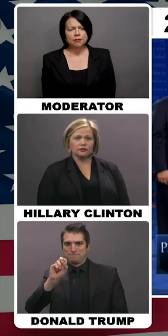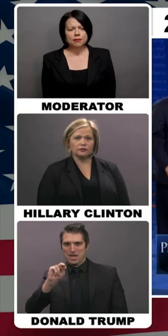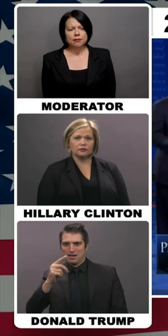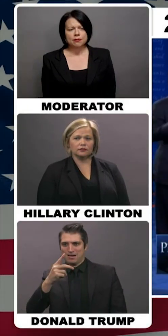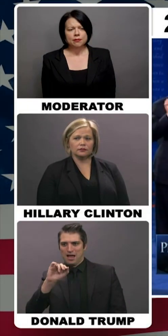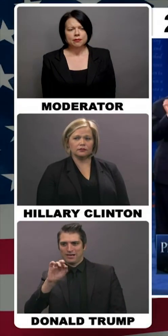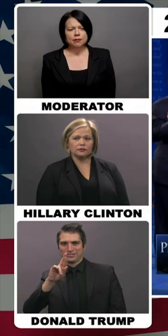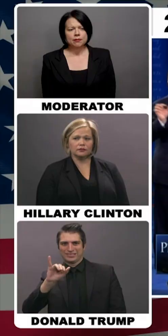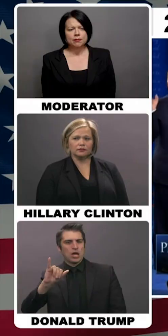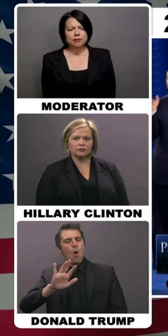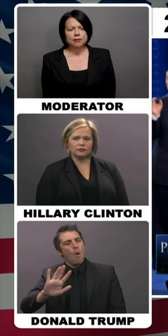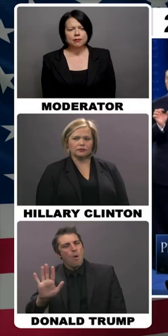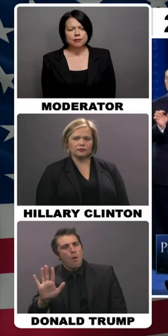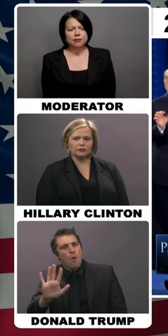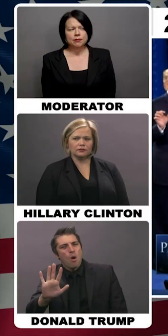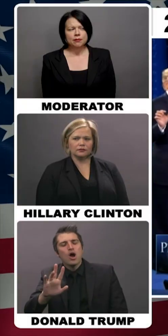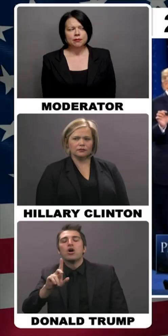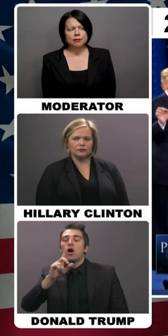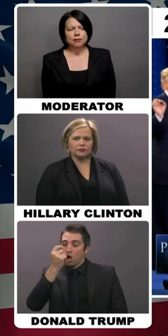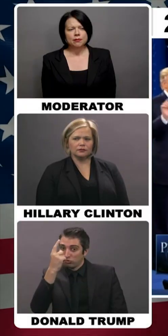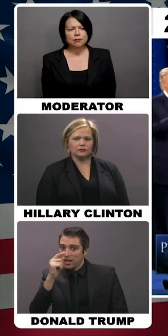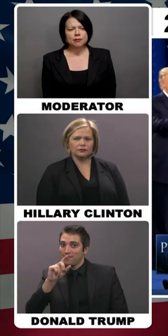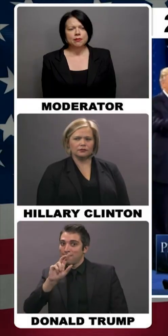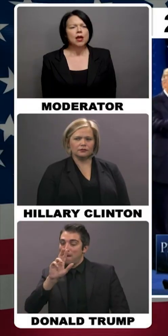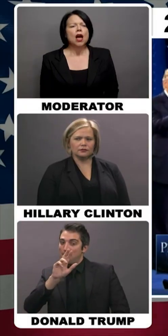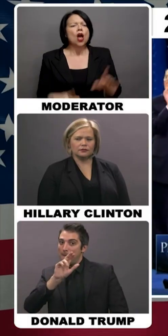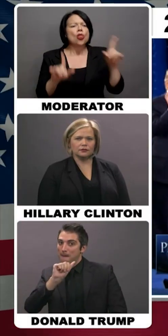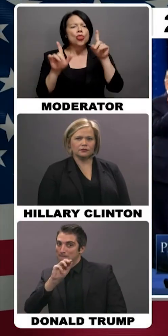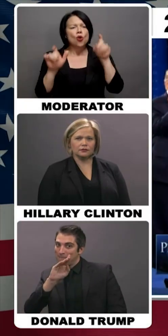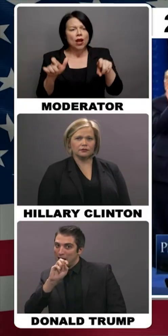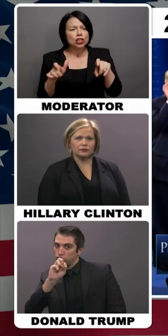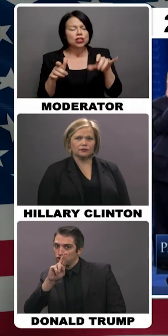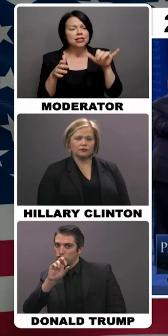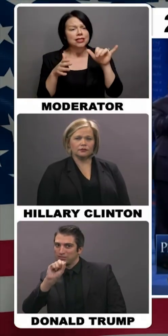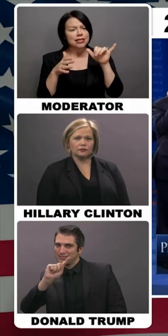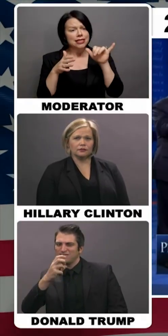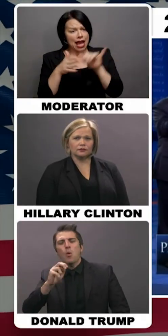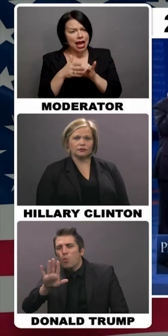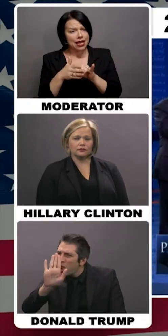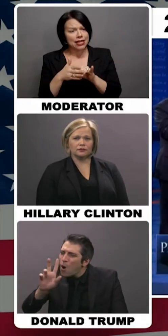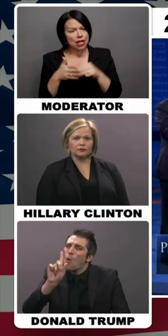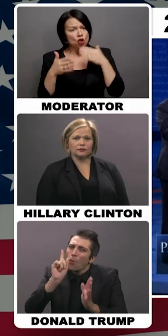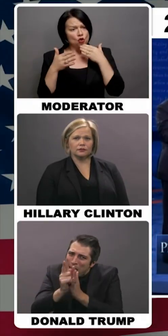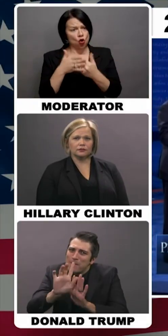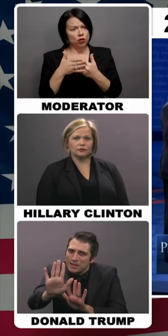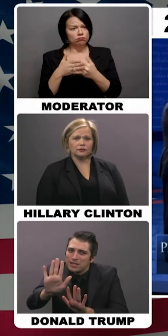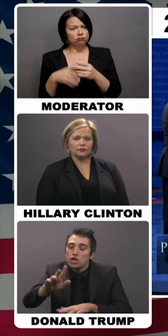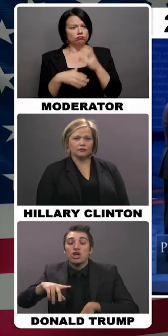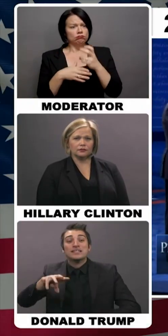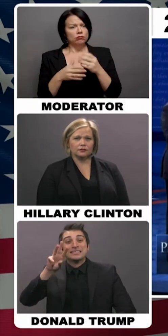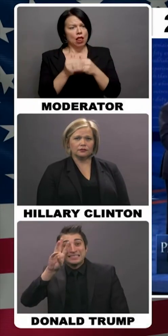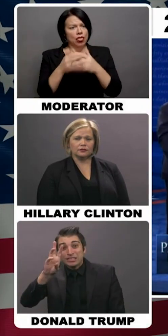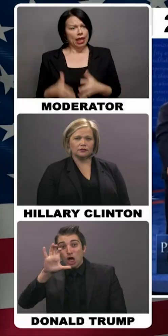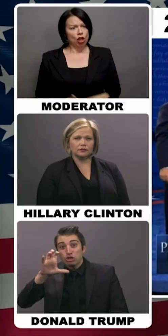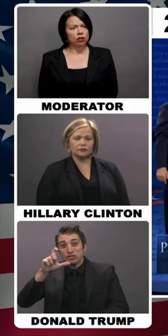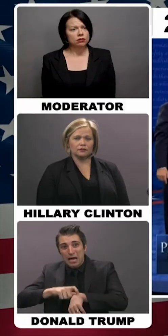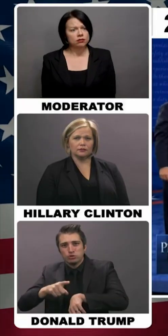Because when Ambassador Stevens, the question is, Is that the discipline of a good leader 600 times? Well, she said she was awake at three o'clock in the morning